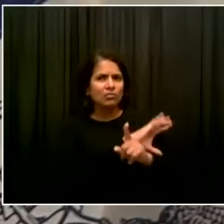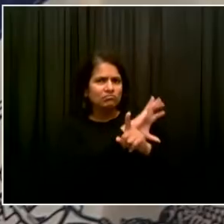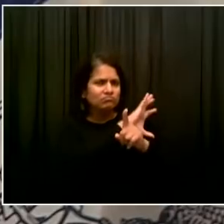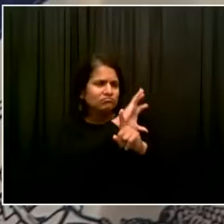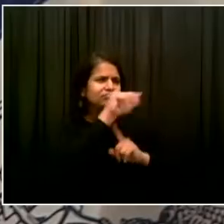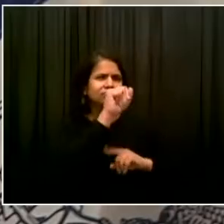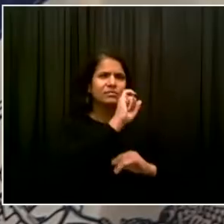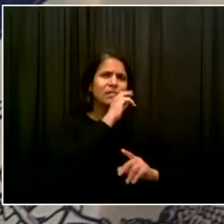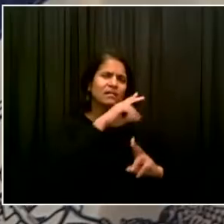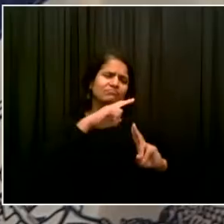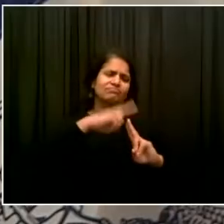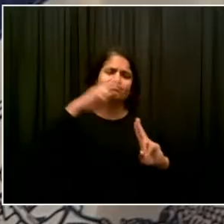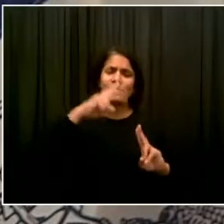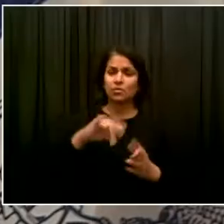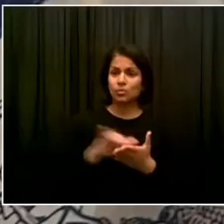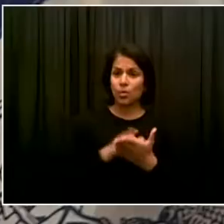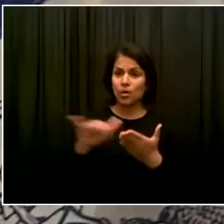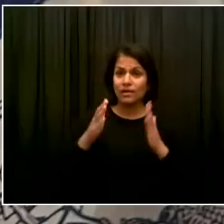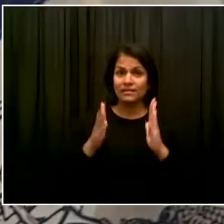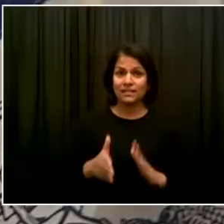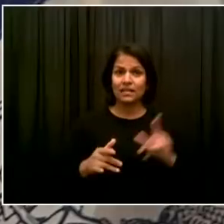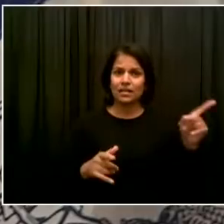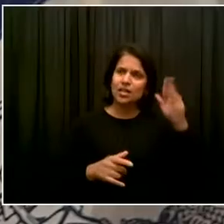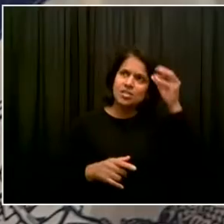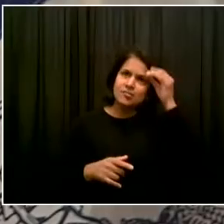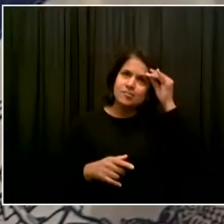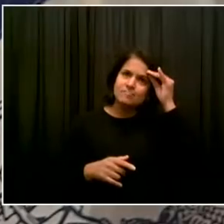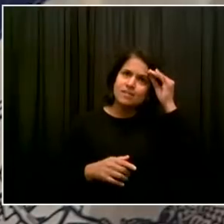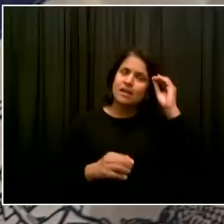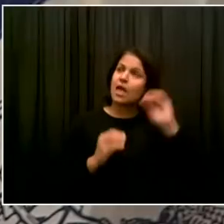WHEN WE WERE THIKINNABG OUT THE GREAT NEW YORKERS WHO SHOULD BE HONORED AS WE